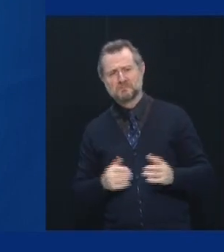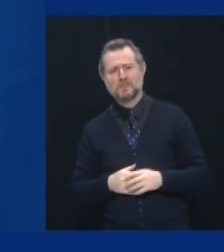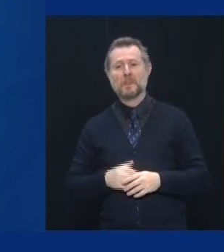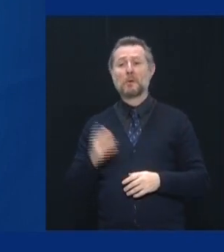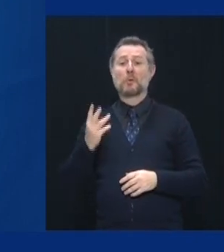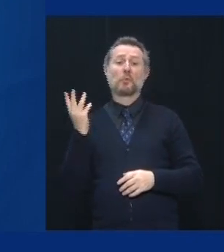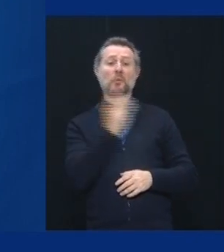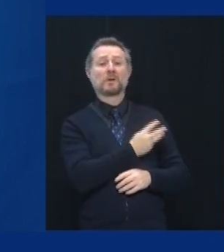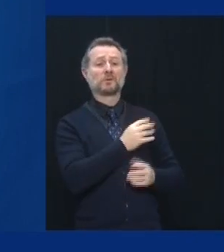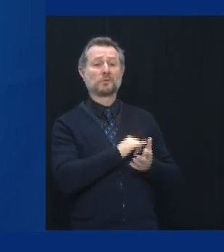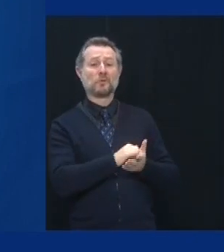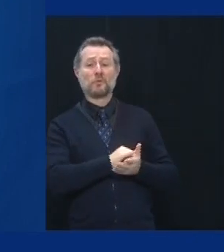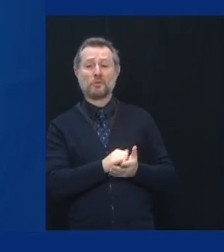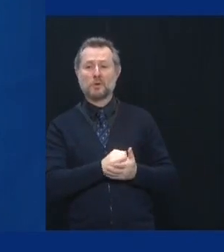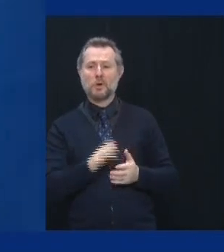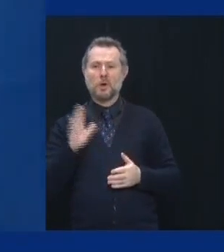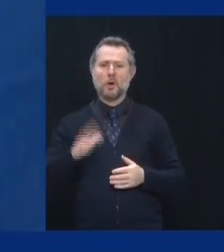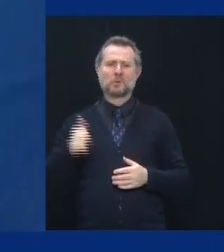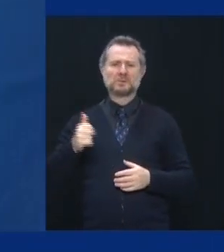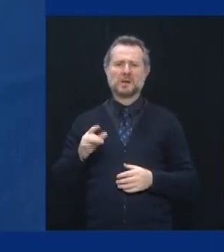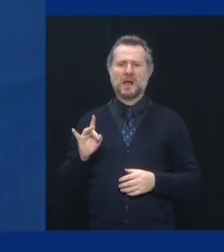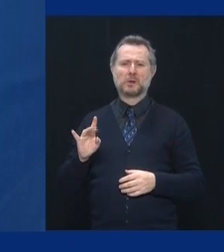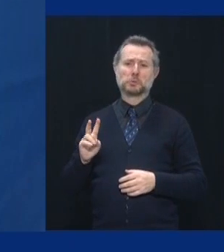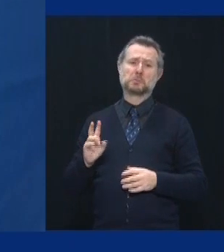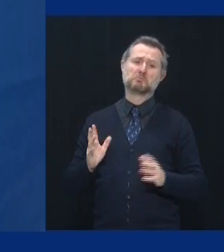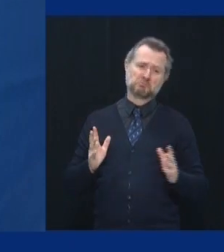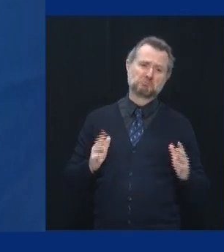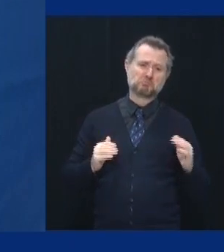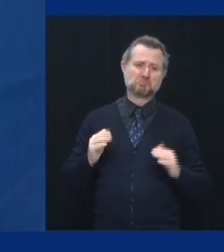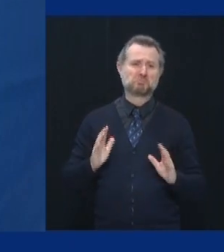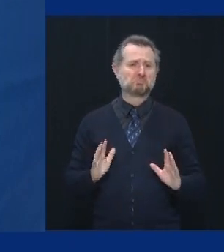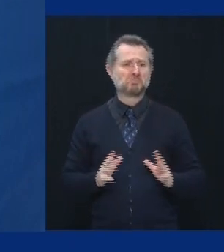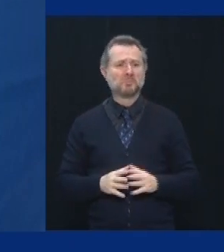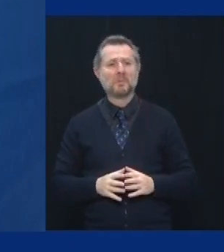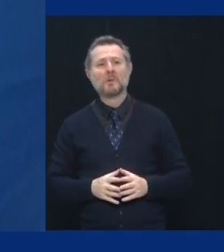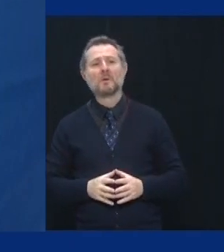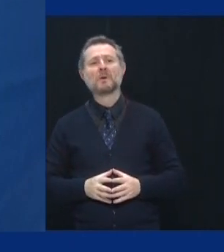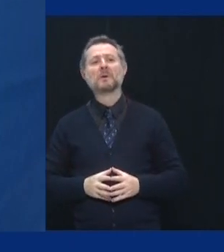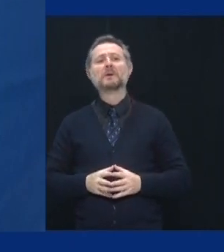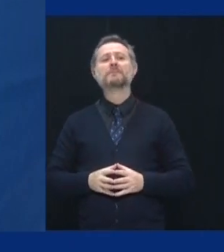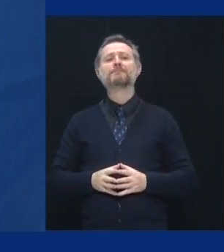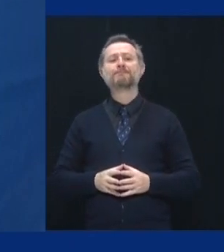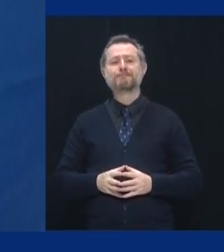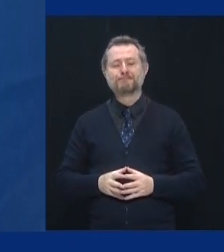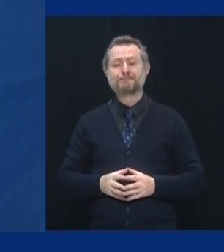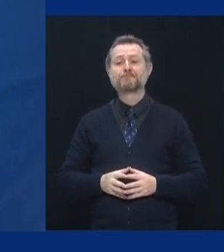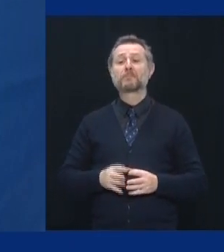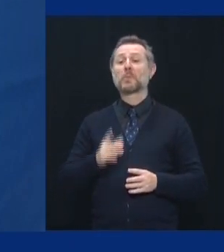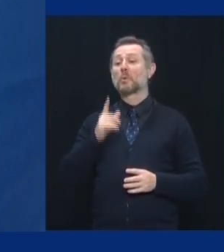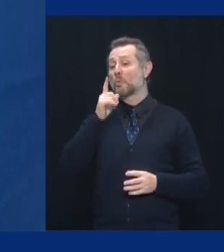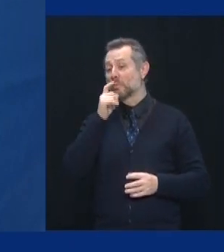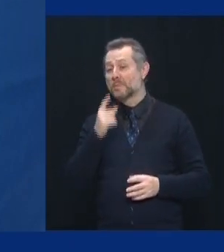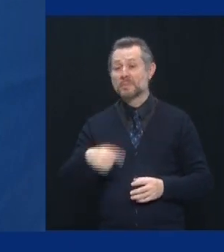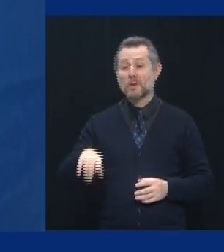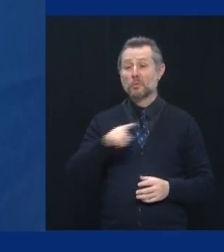HOSPITALS MARCINIA 50%, THE NORTH COUNTRY, 100 TO 88. GOOD FOR THE NORTH COUNTRY.